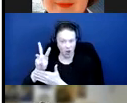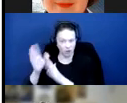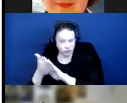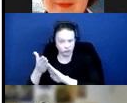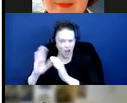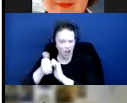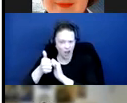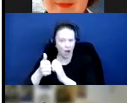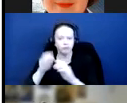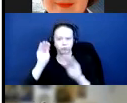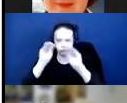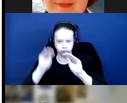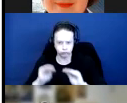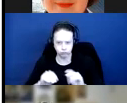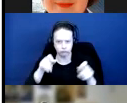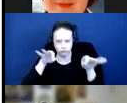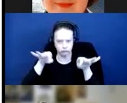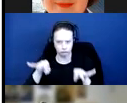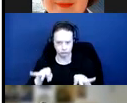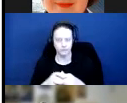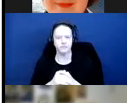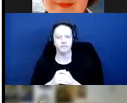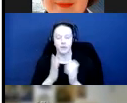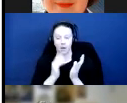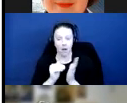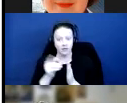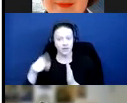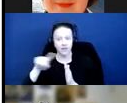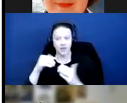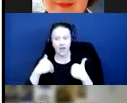But they often have rulemaking advisory committees